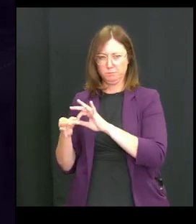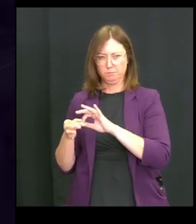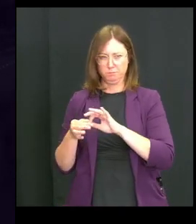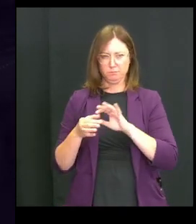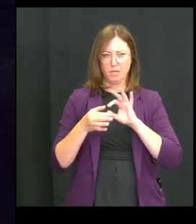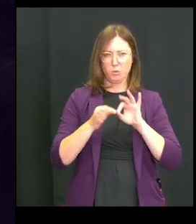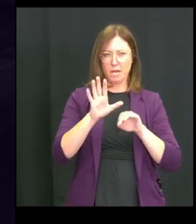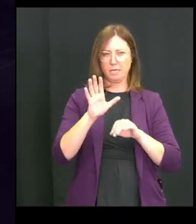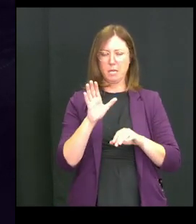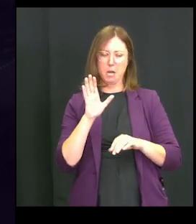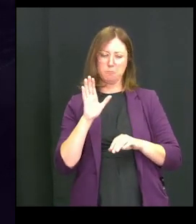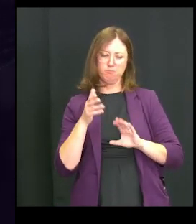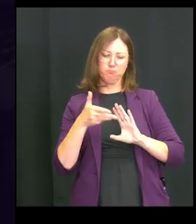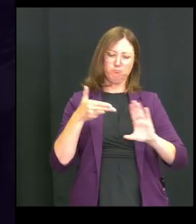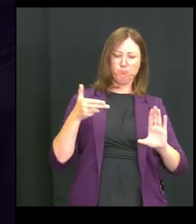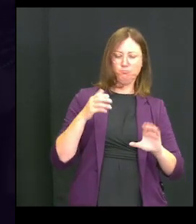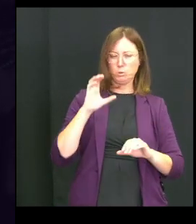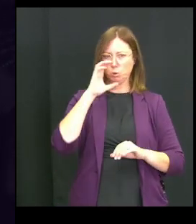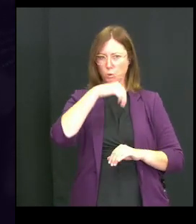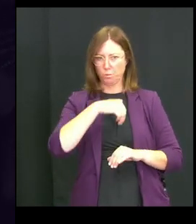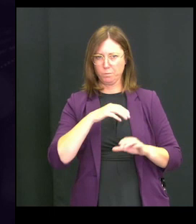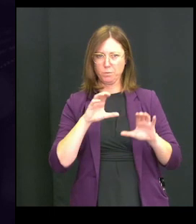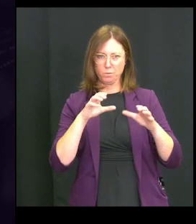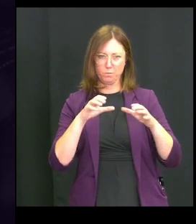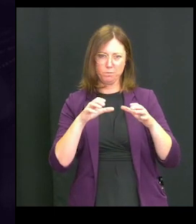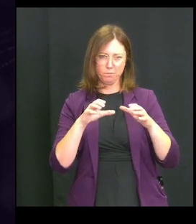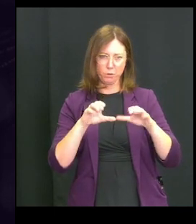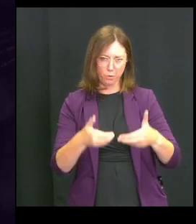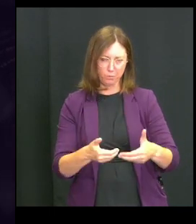compared to their estimate of the same counter stereotypical group.